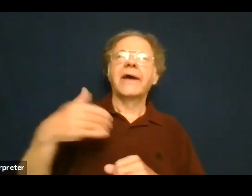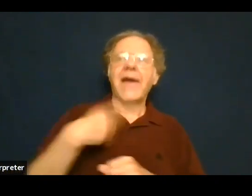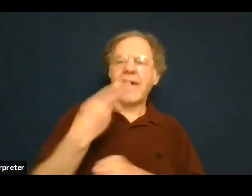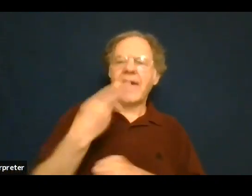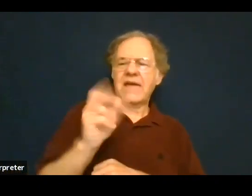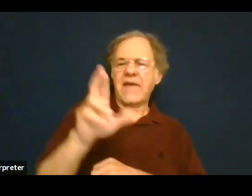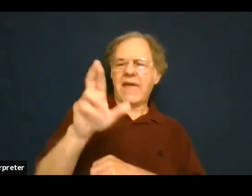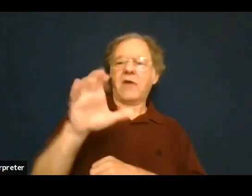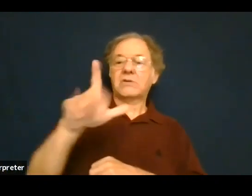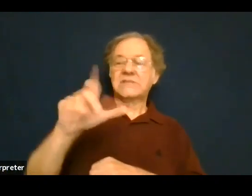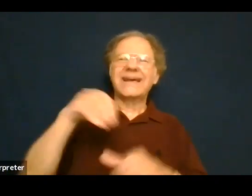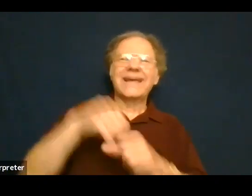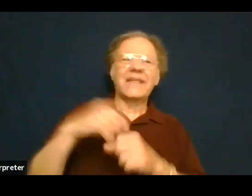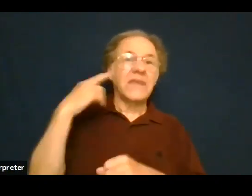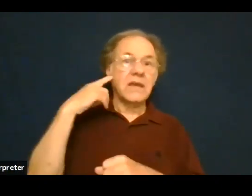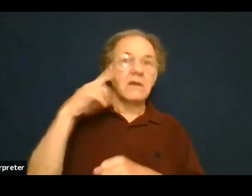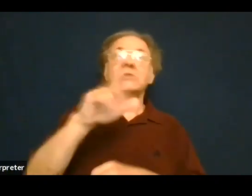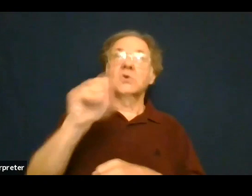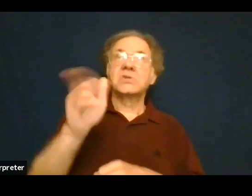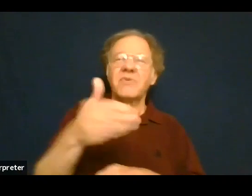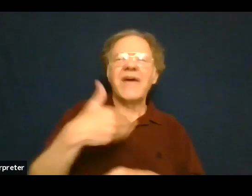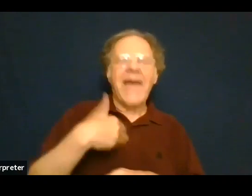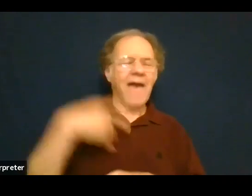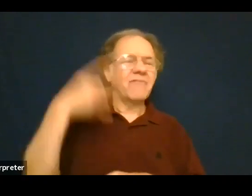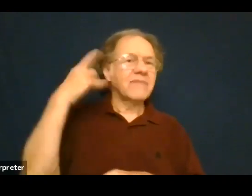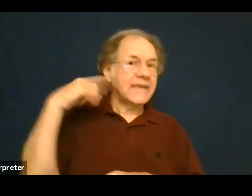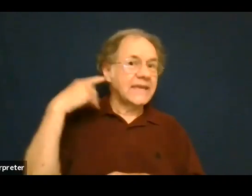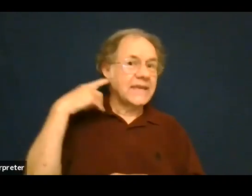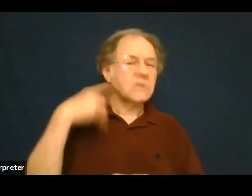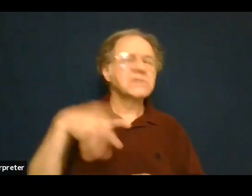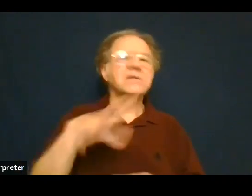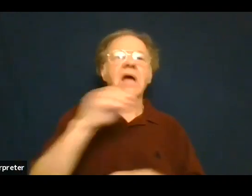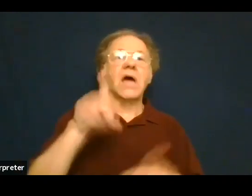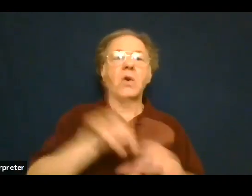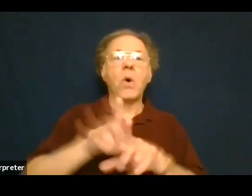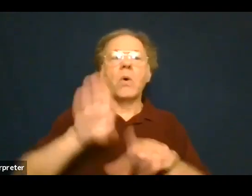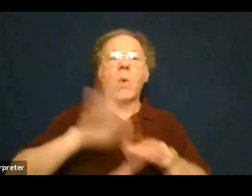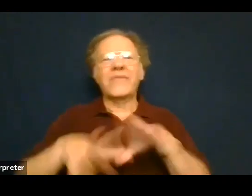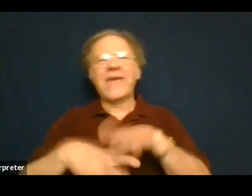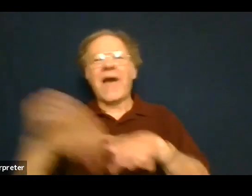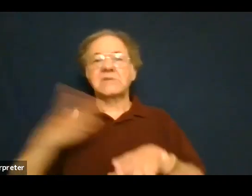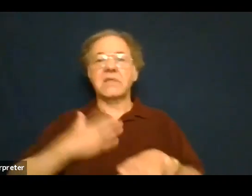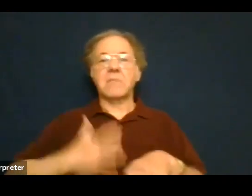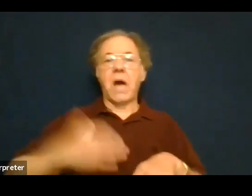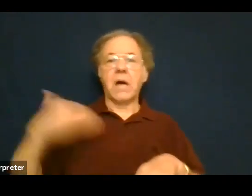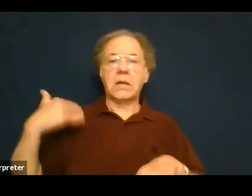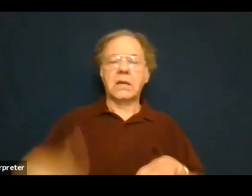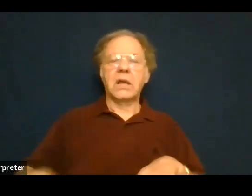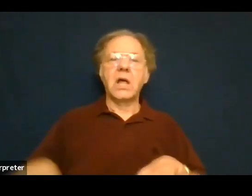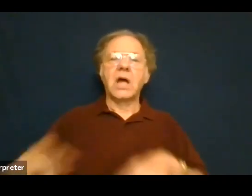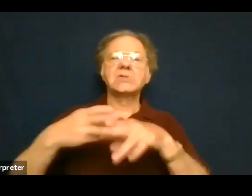So yes, zebrafish have ears, as well, on the outside of their body. And this is called a lateral line.